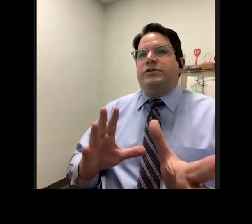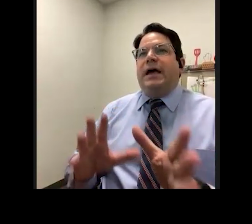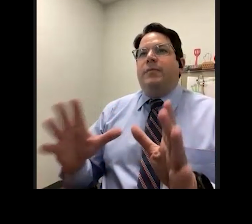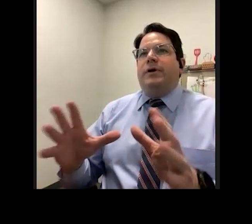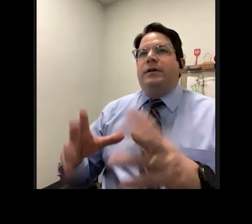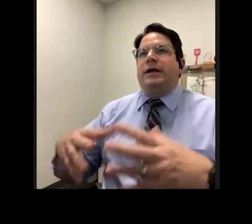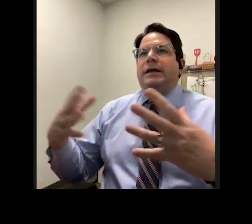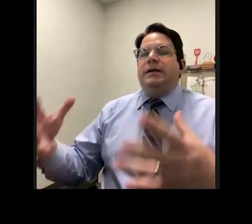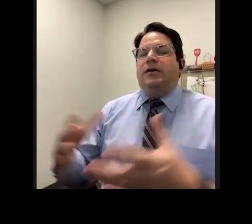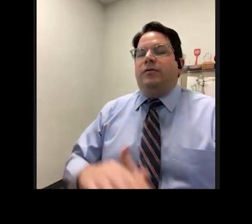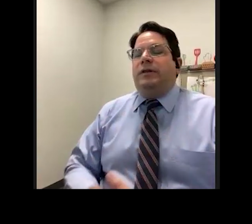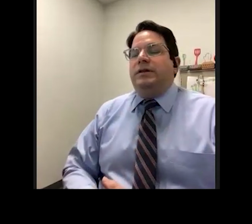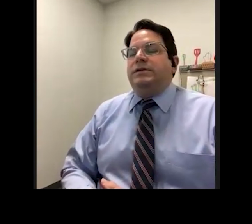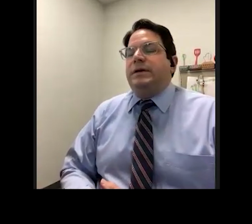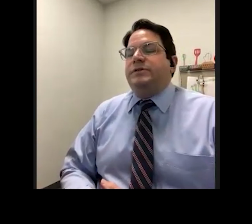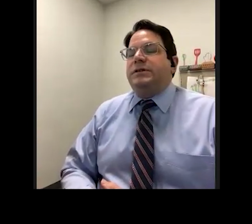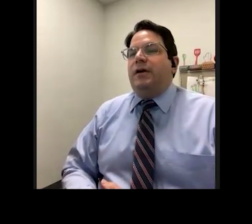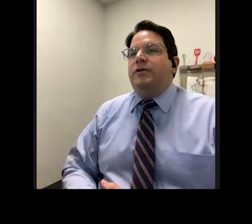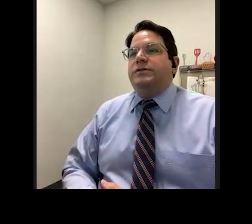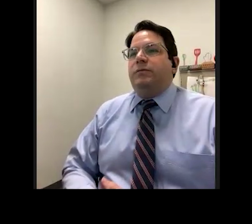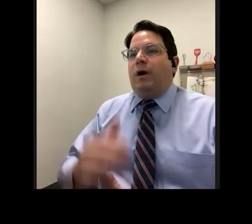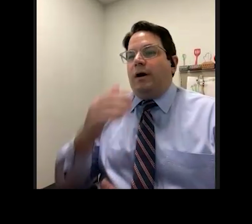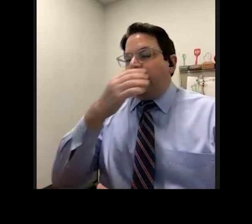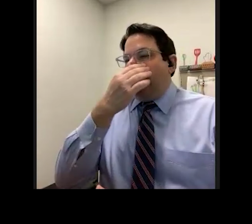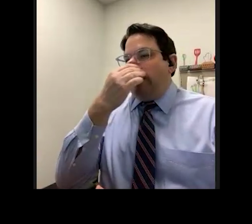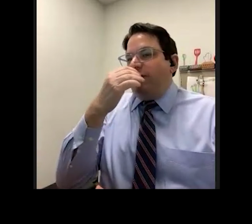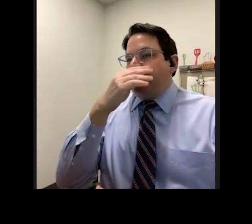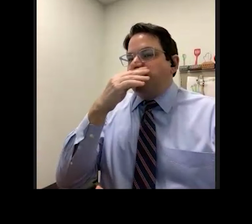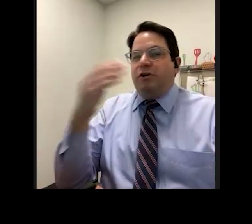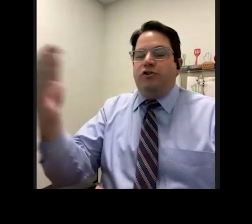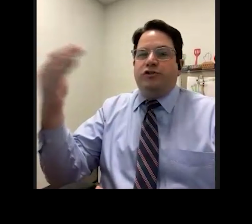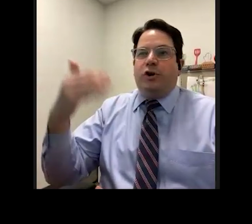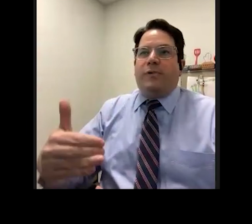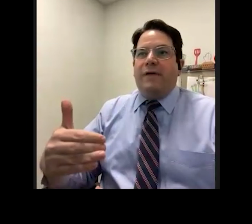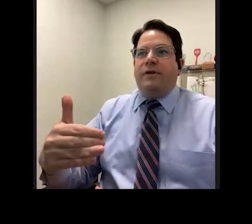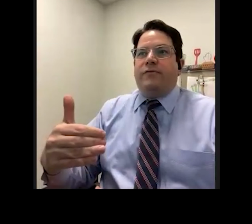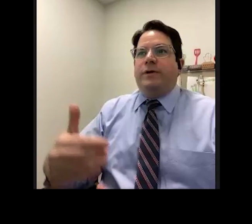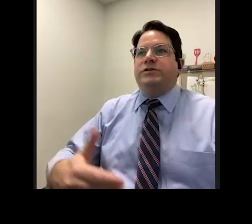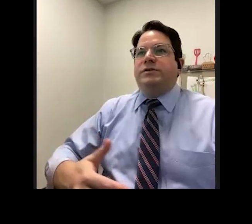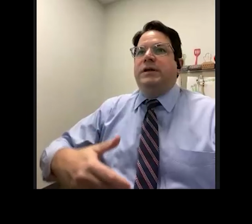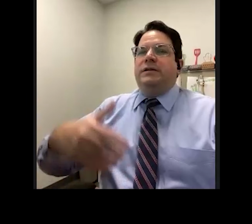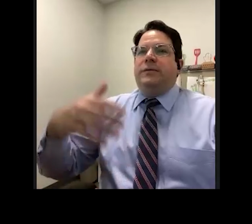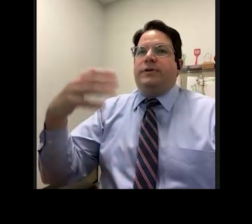per se, but these types of scenarios, where an individual is going to use your private information